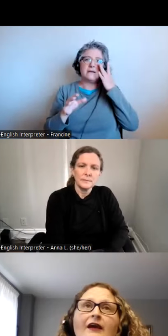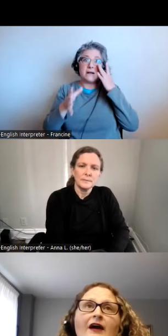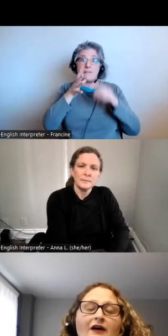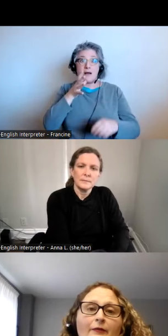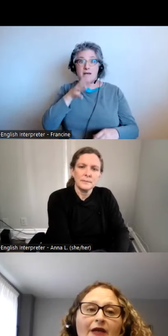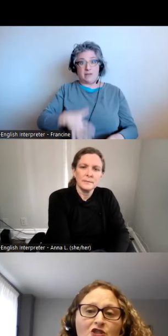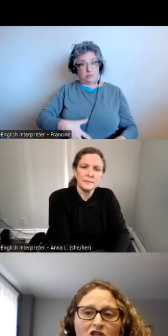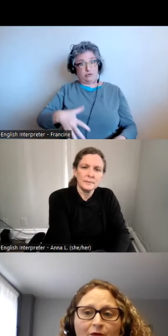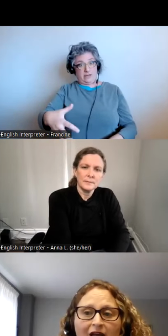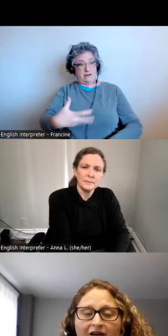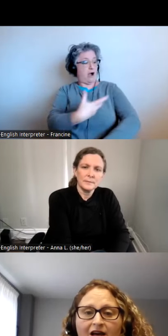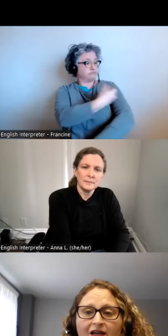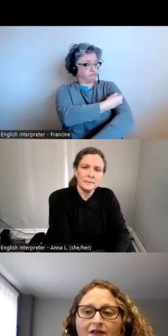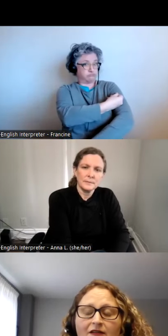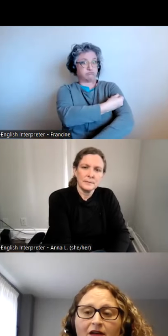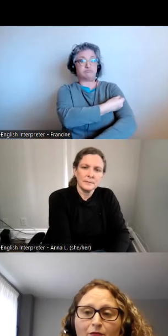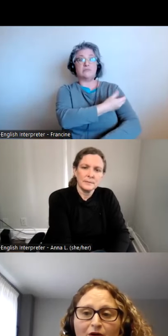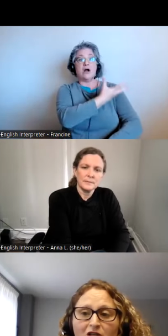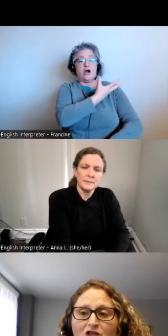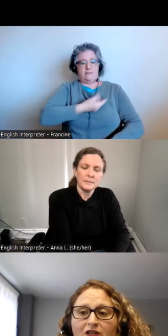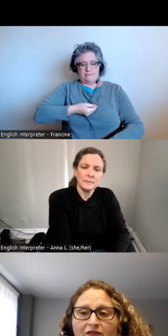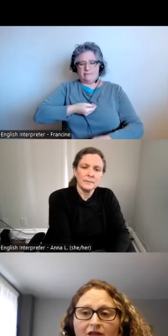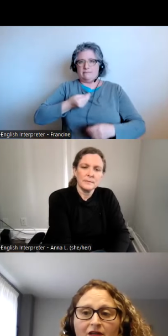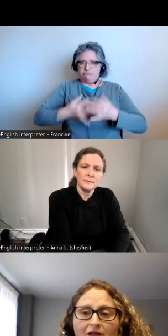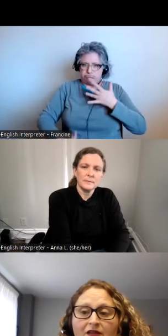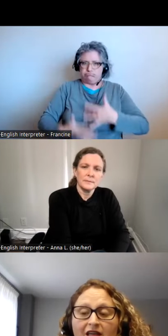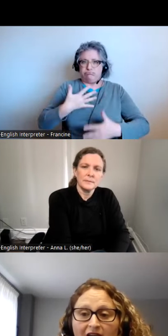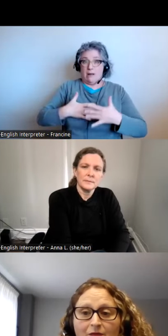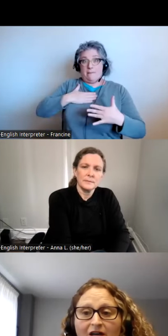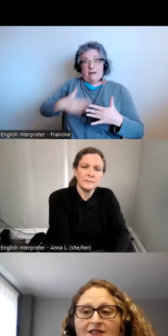more? Expand on that? » Allison Boyce: